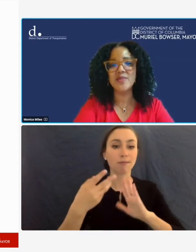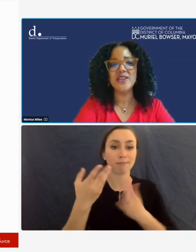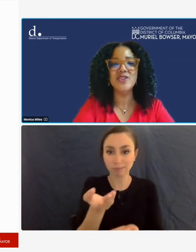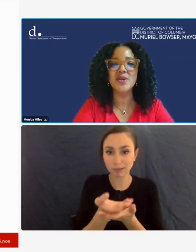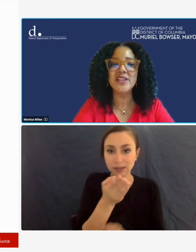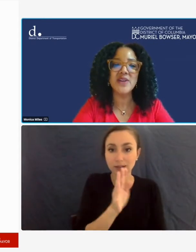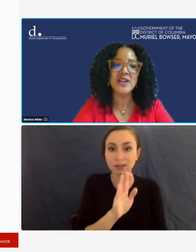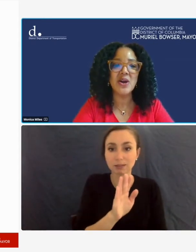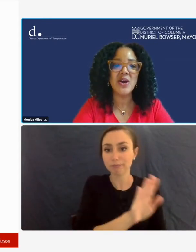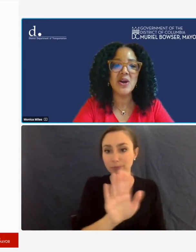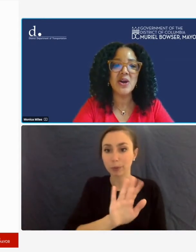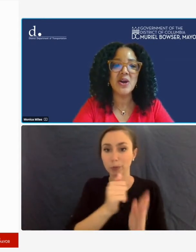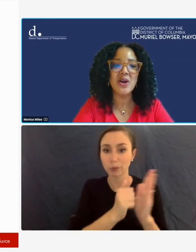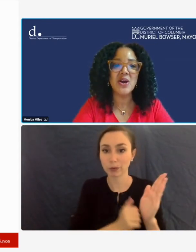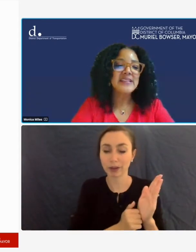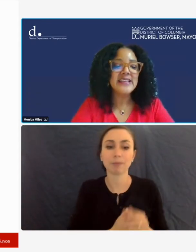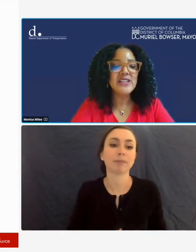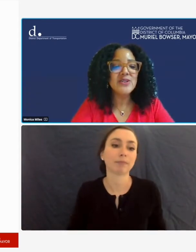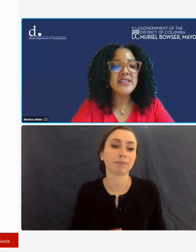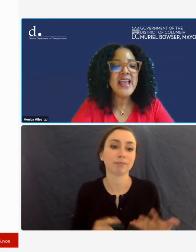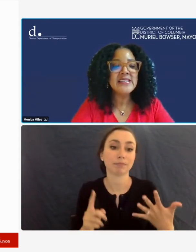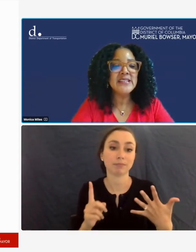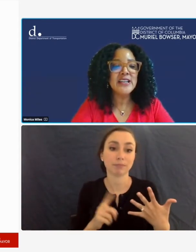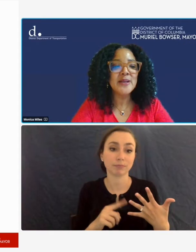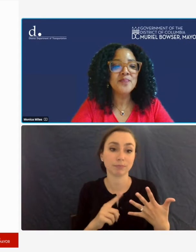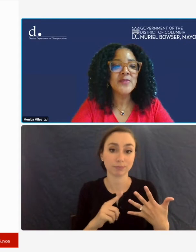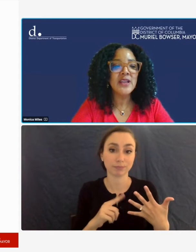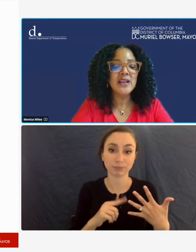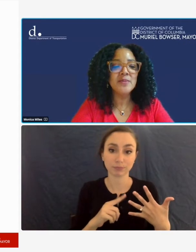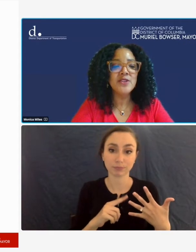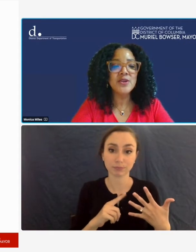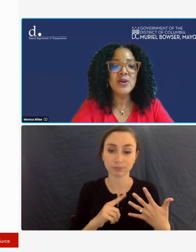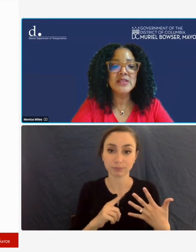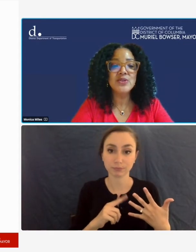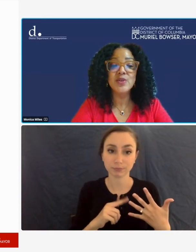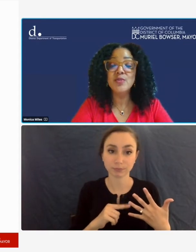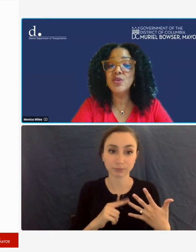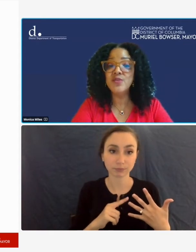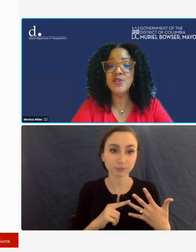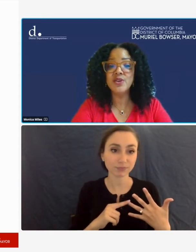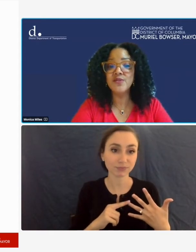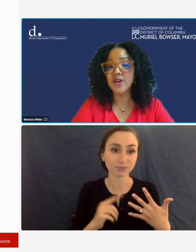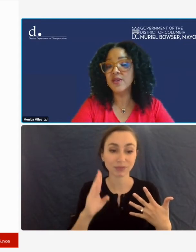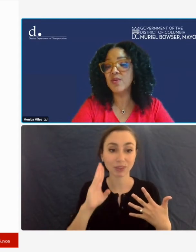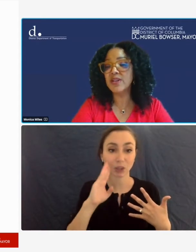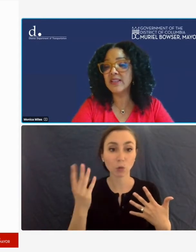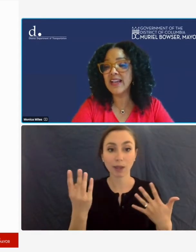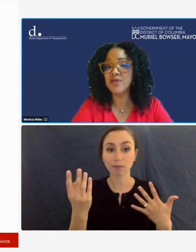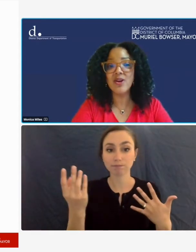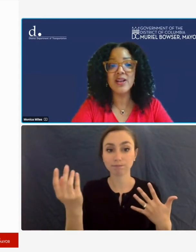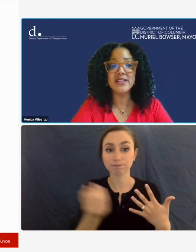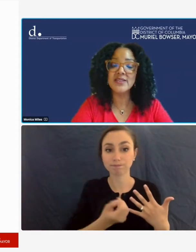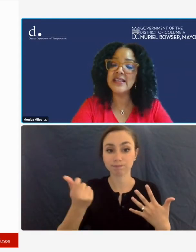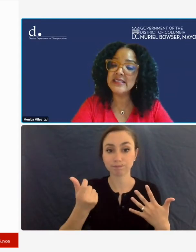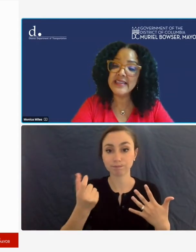your indirect cost okay so next um you're going to remove your far 31 unallowable costs so that's key